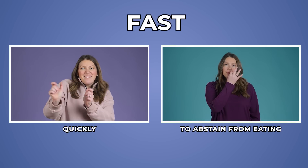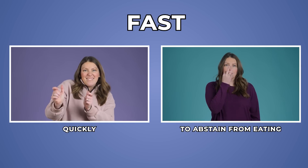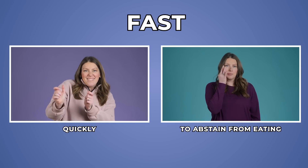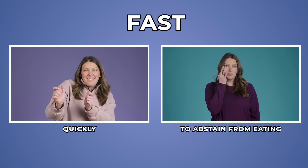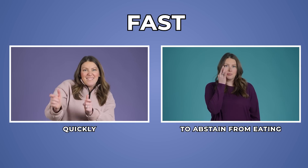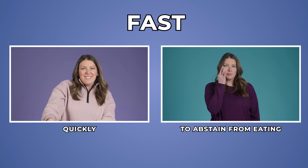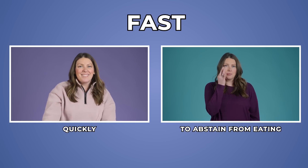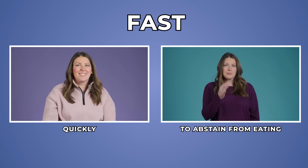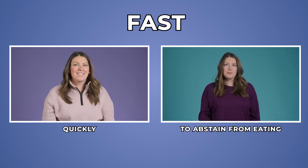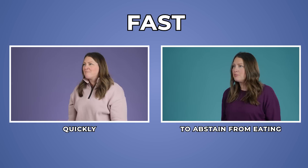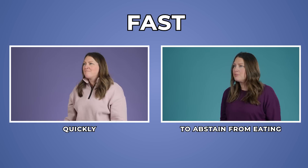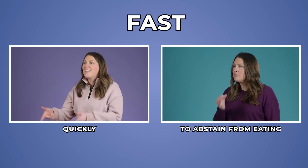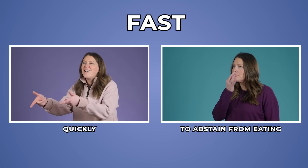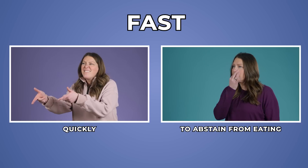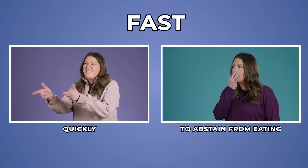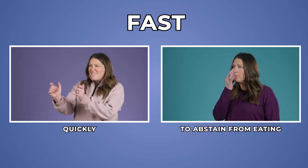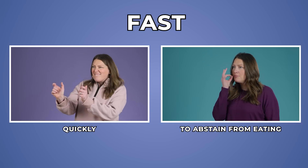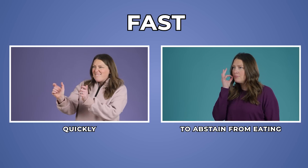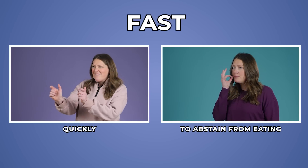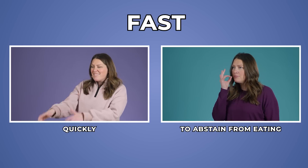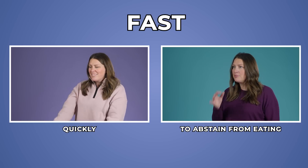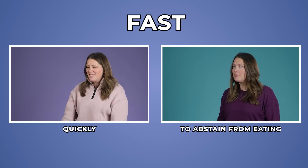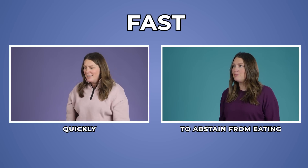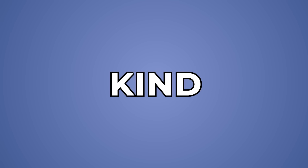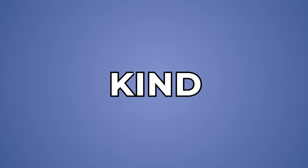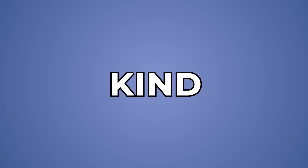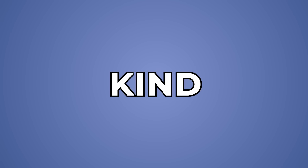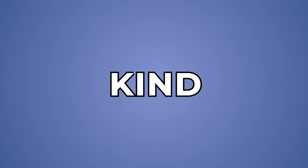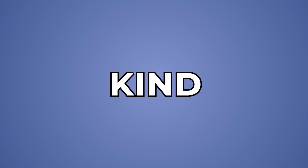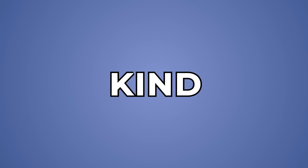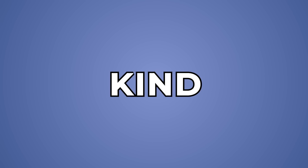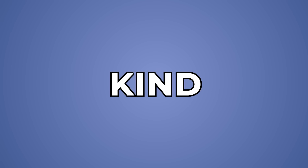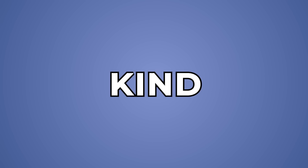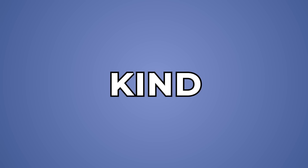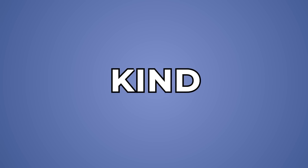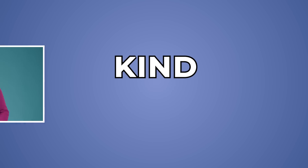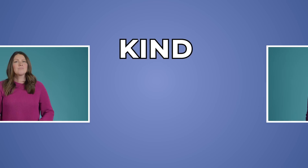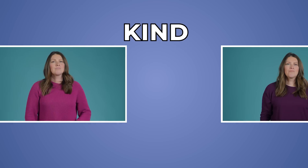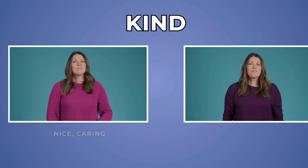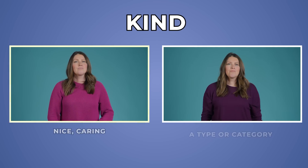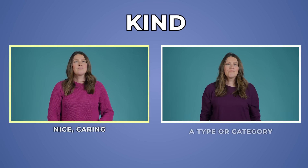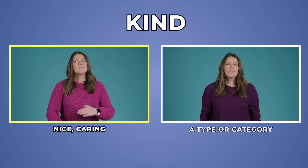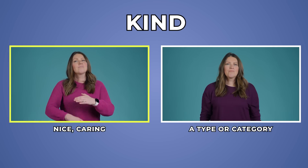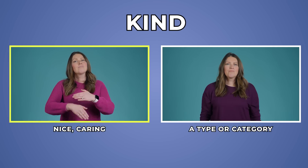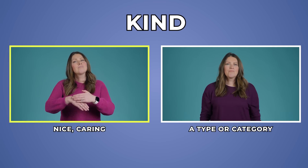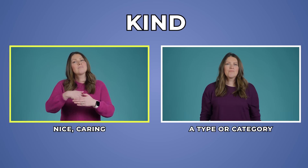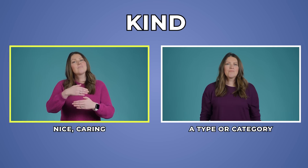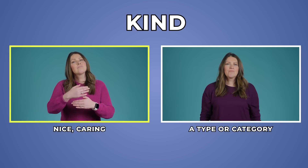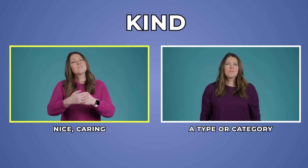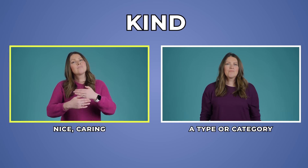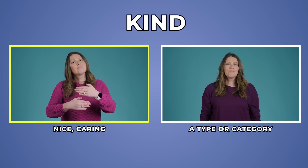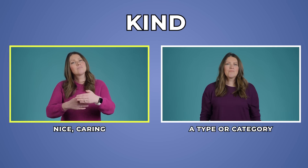Fast. Kind. Nice.